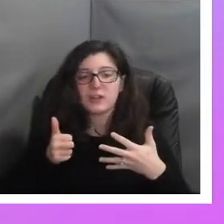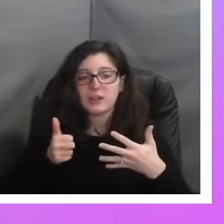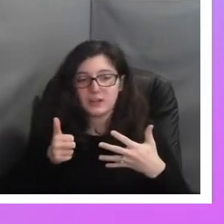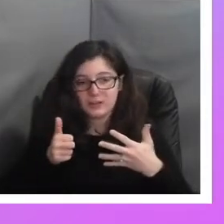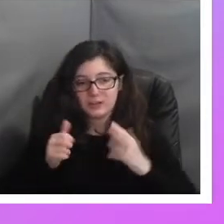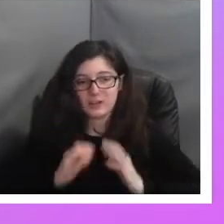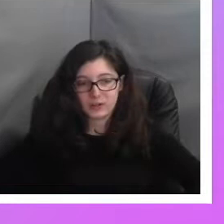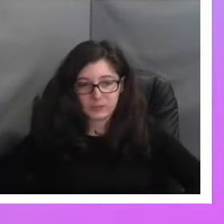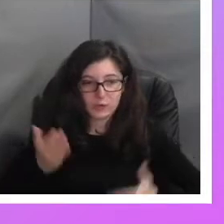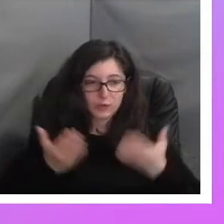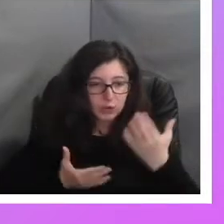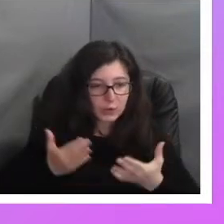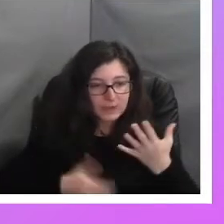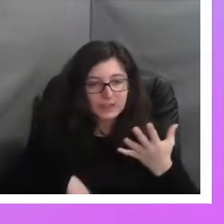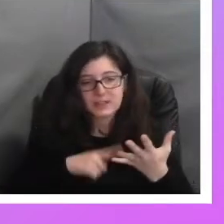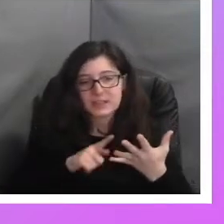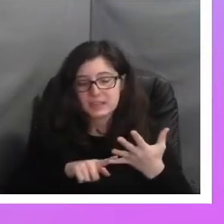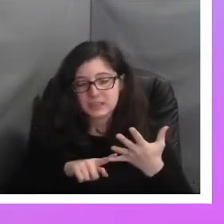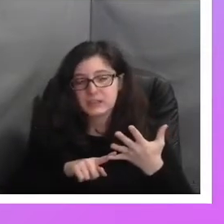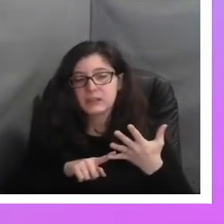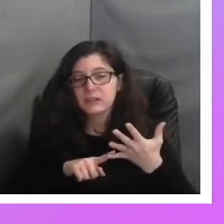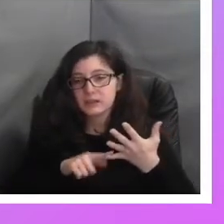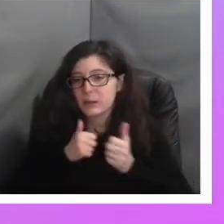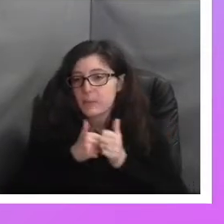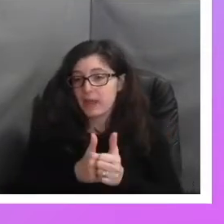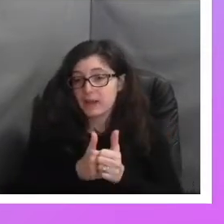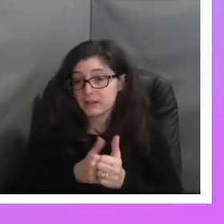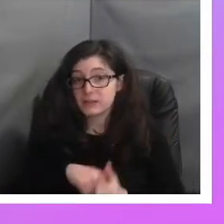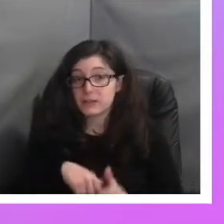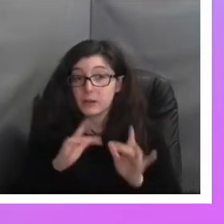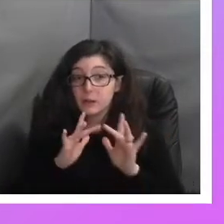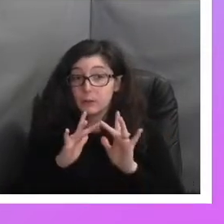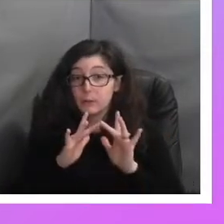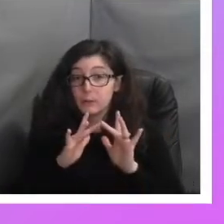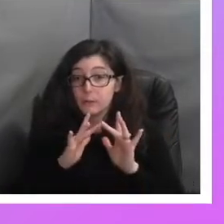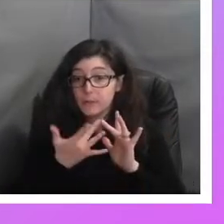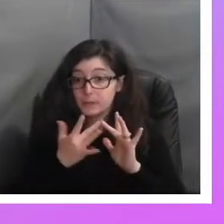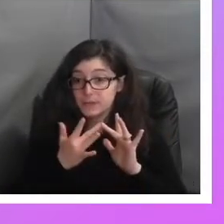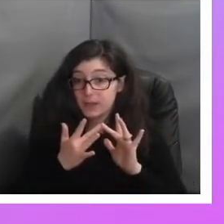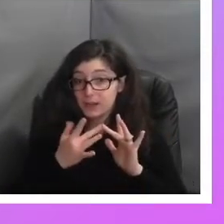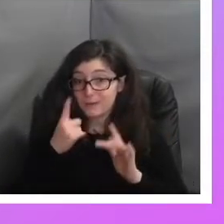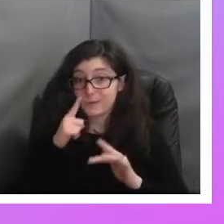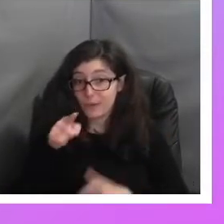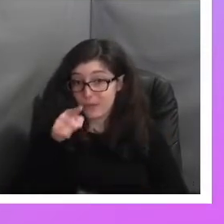So the web-specific requirements of the Accessibility for Ontarians with Disabilities Act